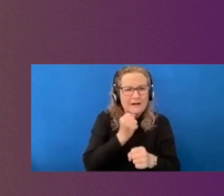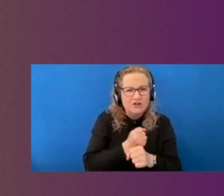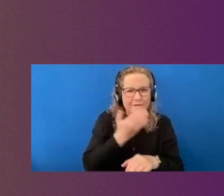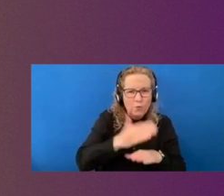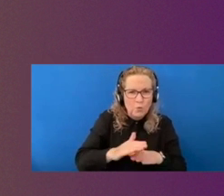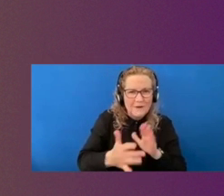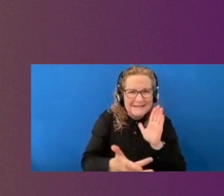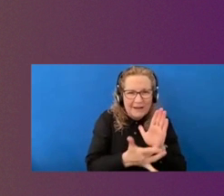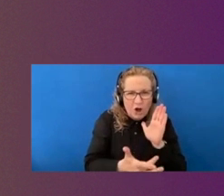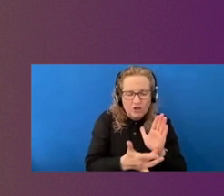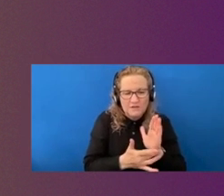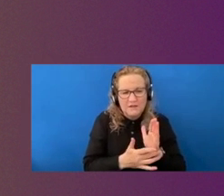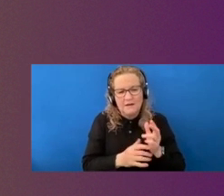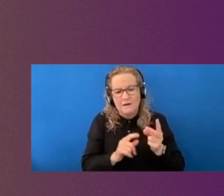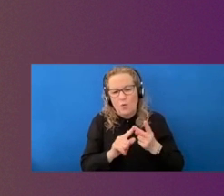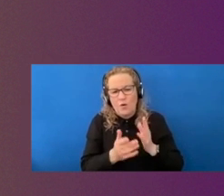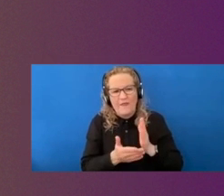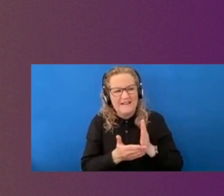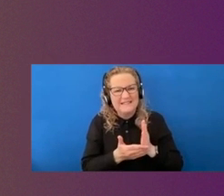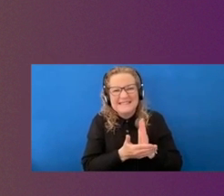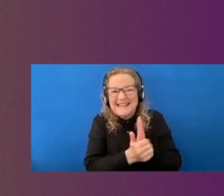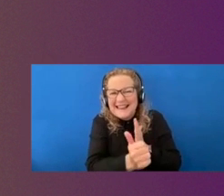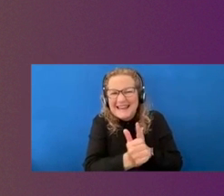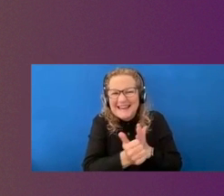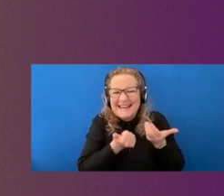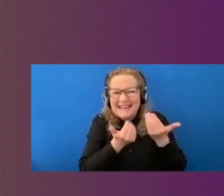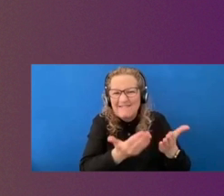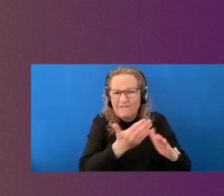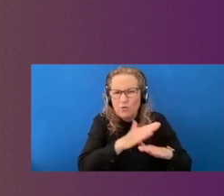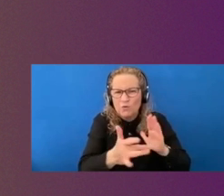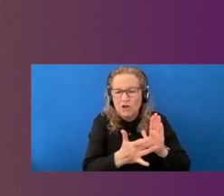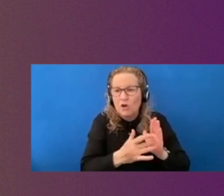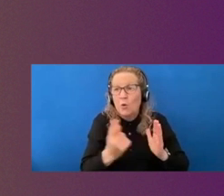or the scaling of new technology because we're the people who understand our needs the best